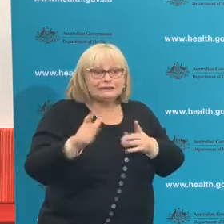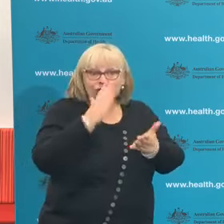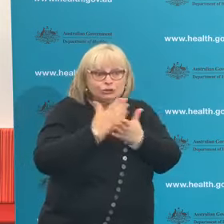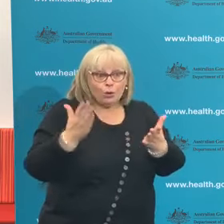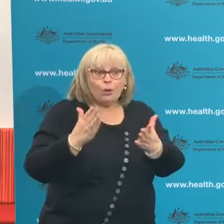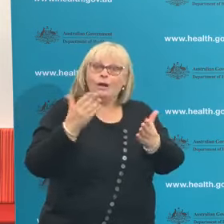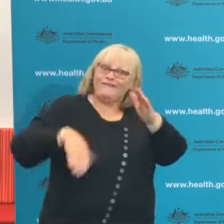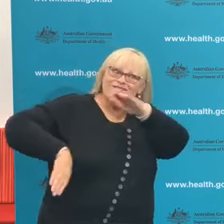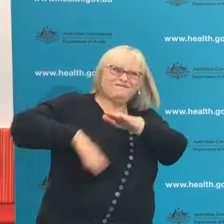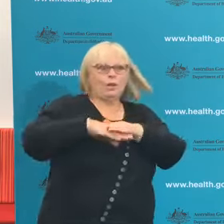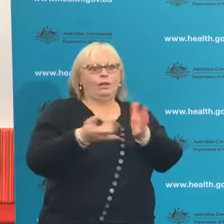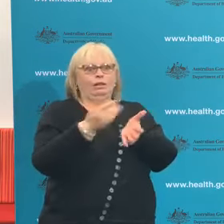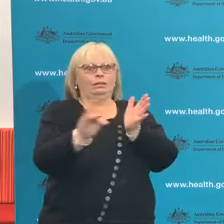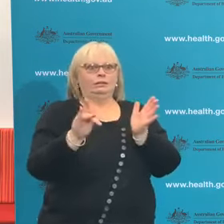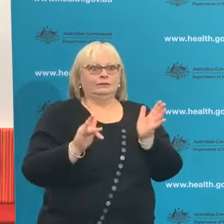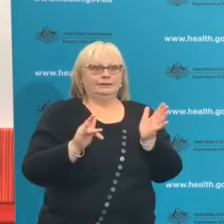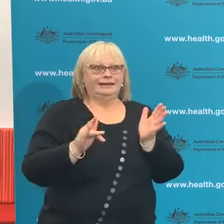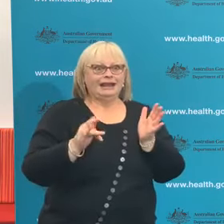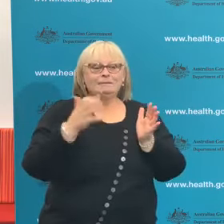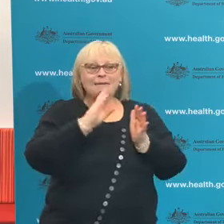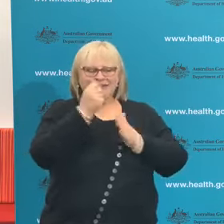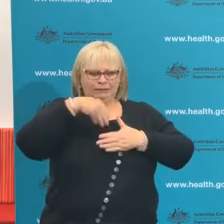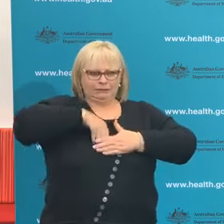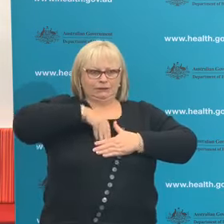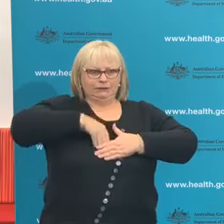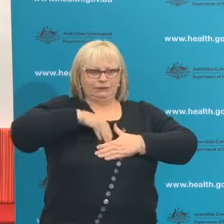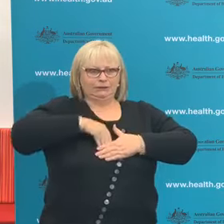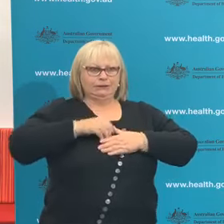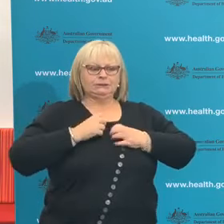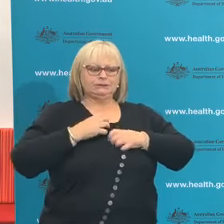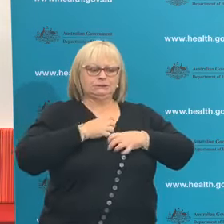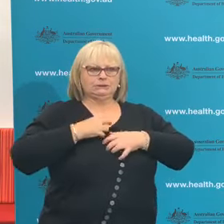that there aren't cases that you're not detecting. So you still have to do all of